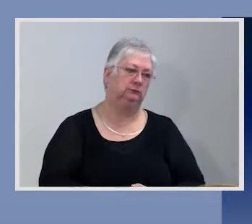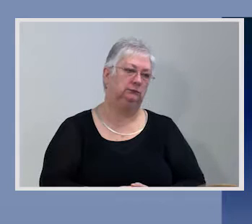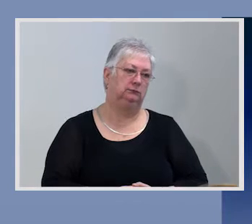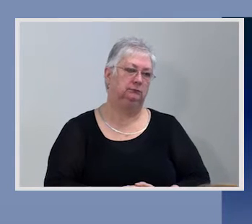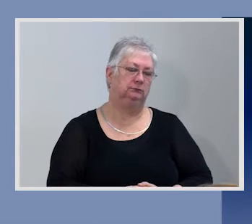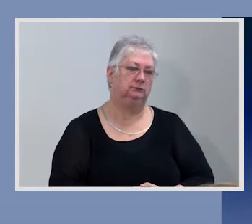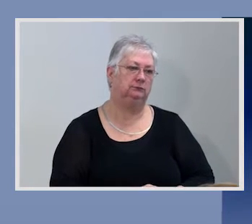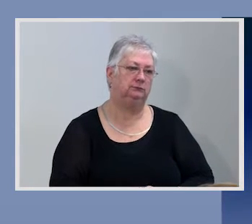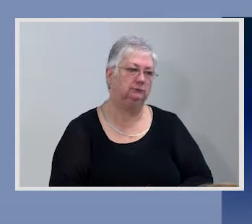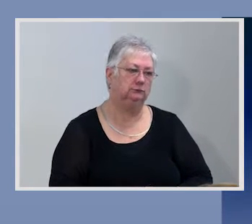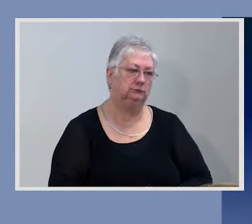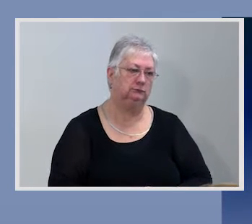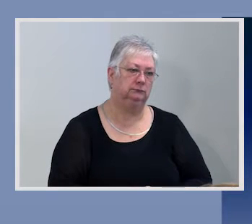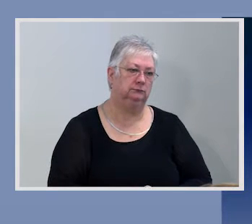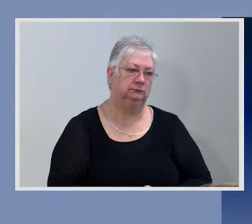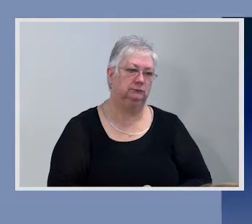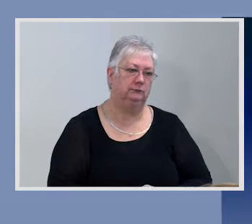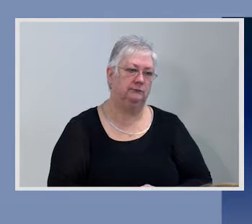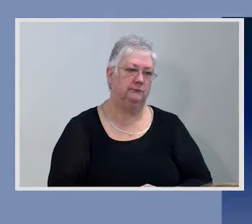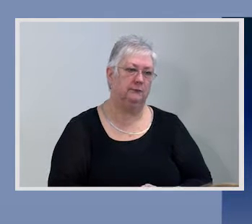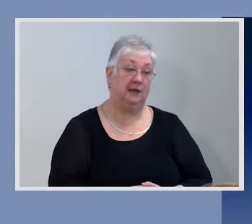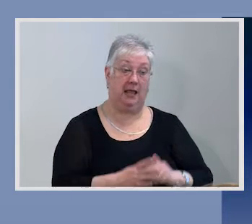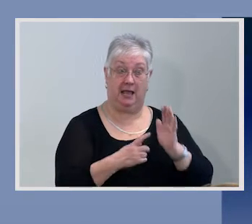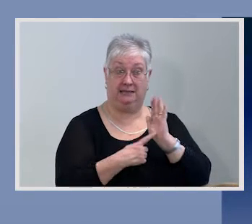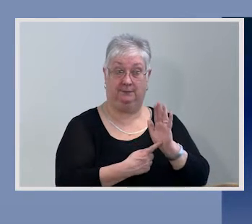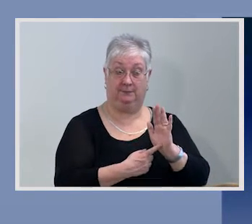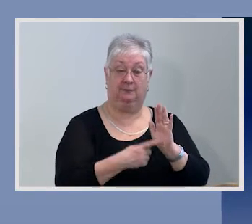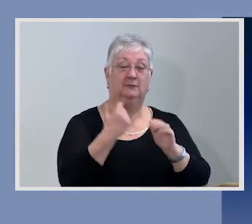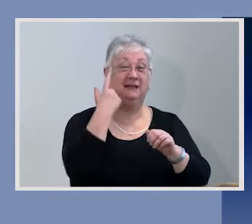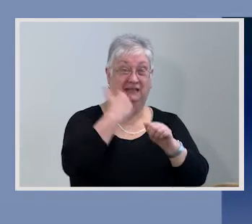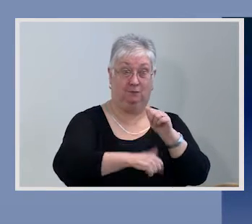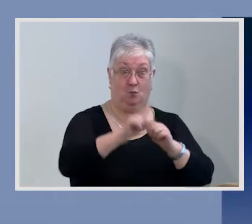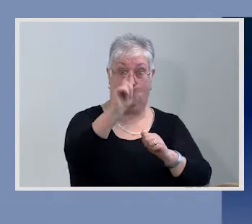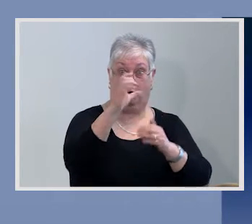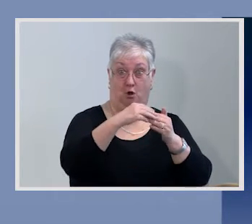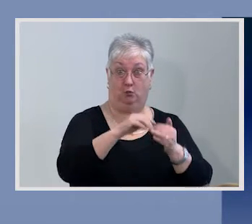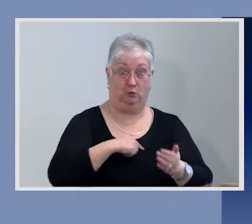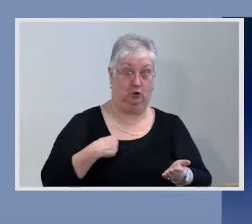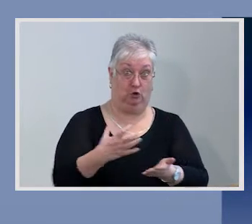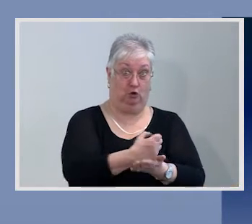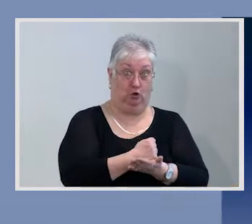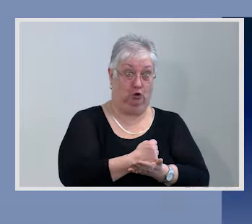FOR EVERY $100 THAT THE DISTRICT COLLECTS, WE SPEND ABOUT 2% OR